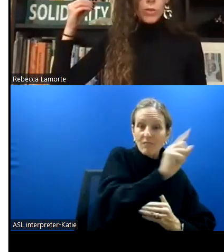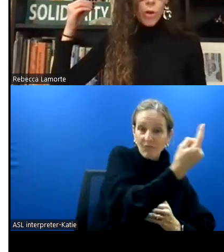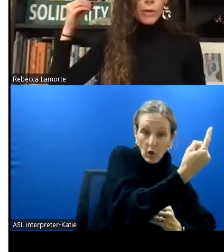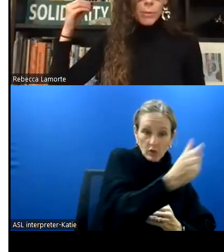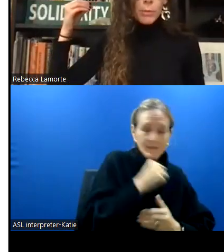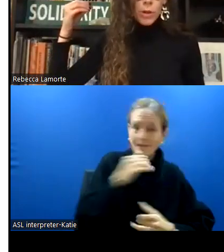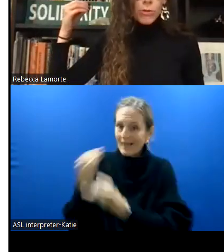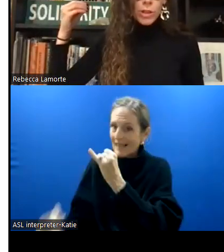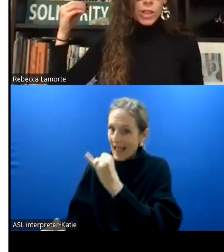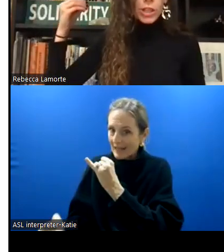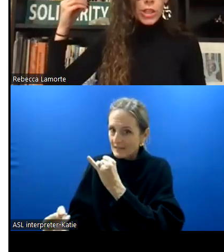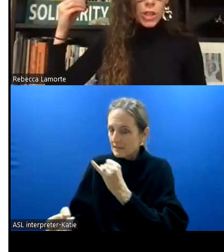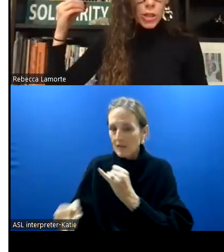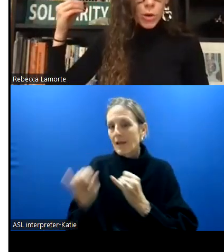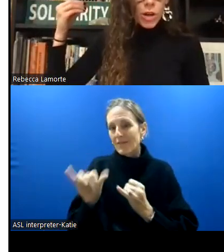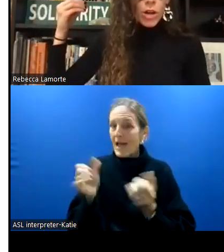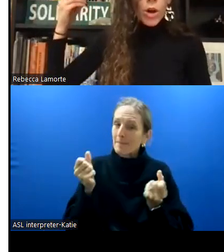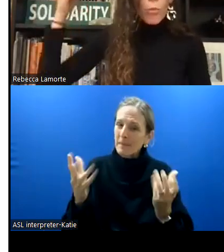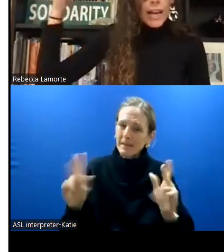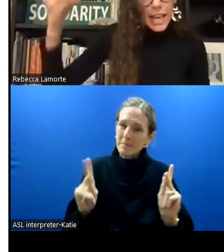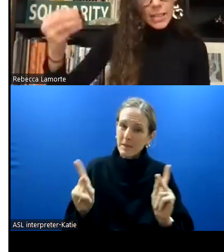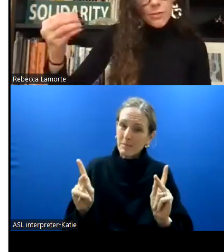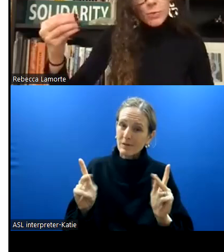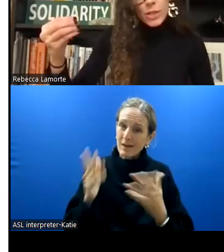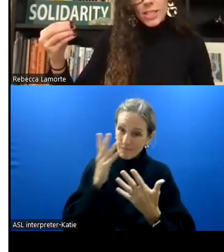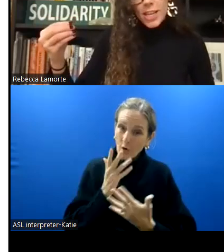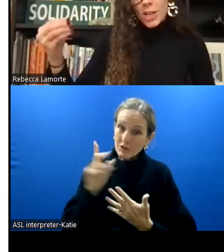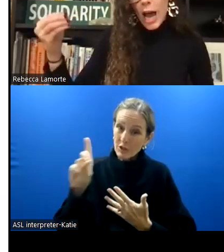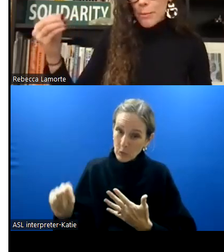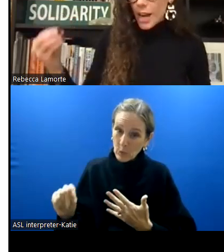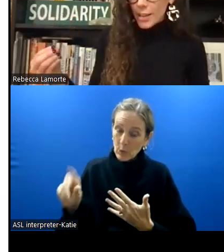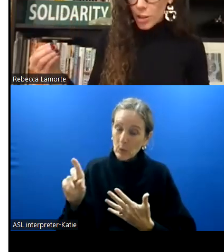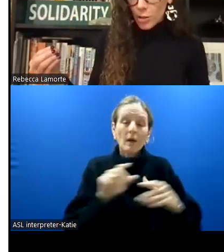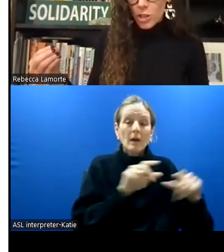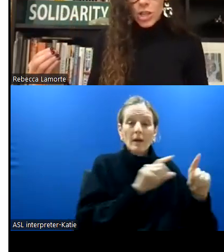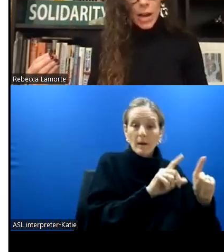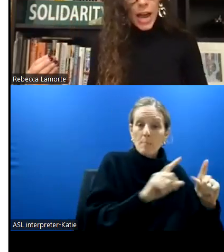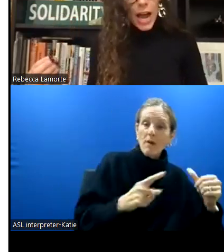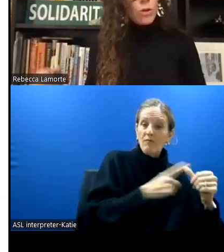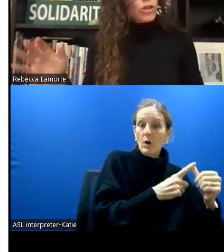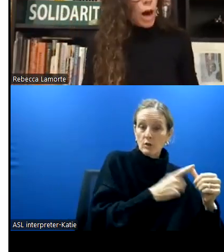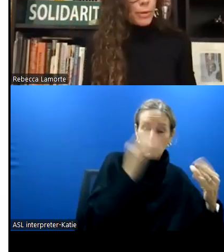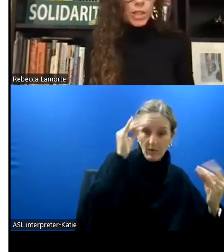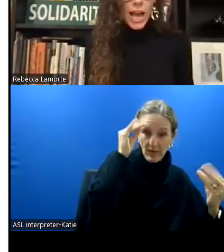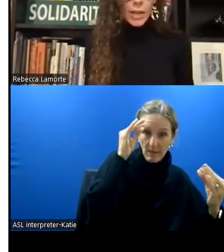like so many people unfortunately do. By the end of this presentation, I'm gonna ask you to shout out or drop in the chat